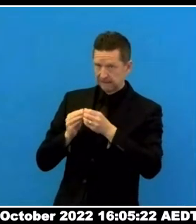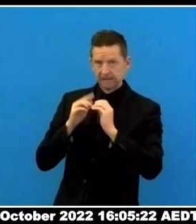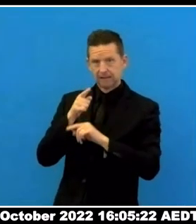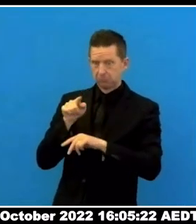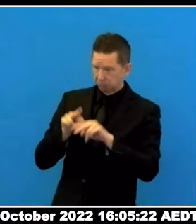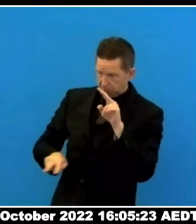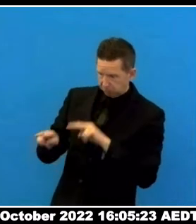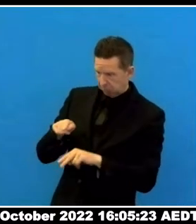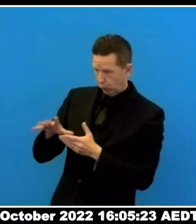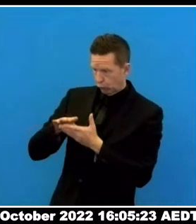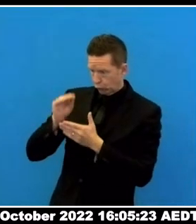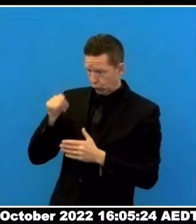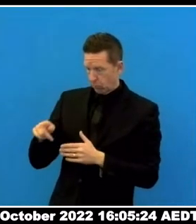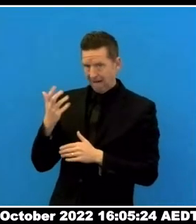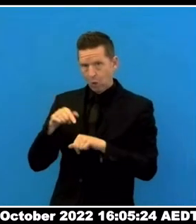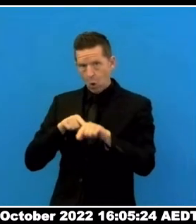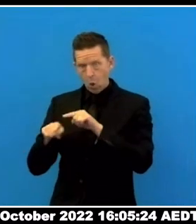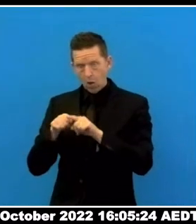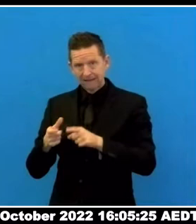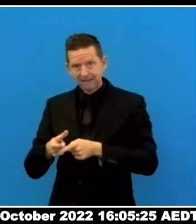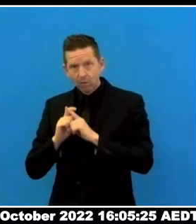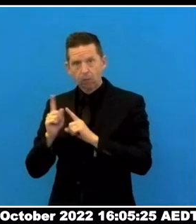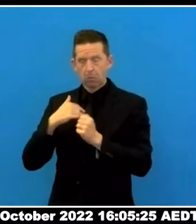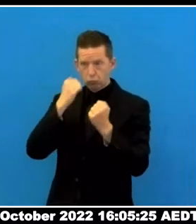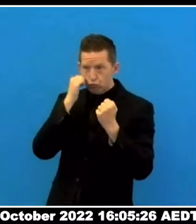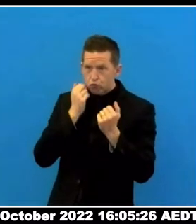whether they are have learning difficulties or not.